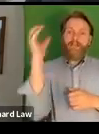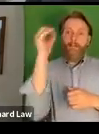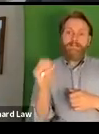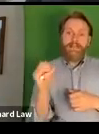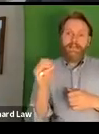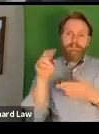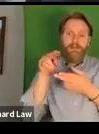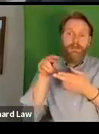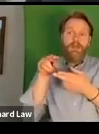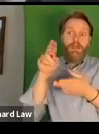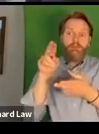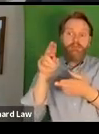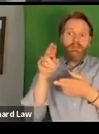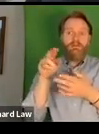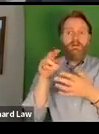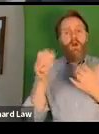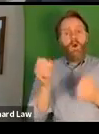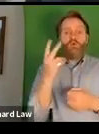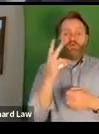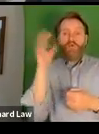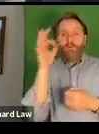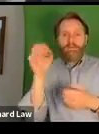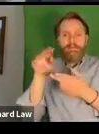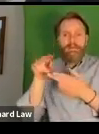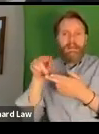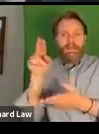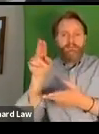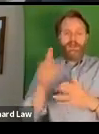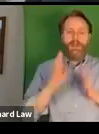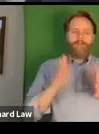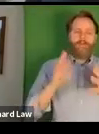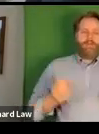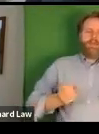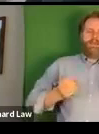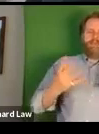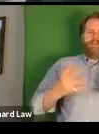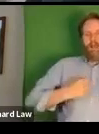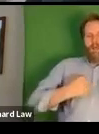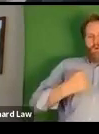that's a disgraceful way to treat key workers and to treat any of our members